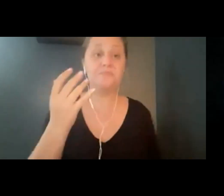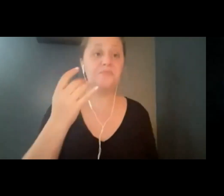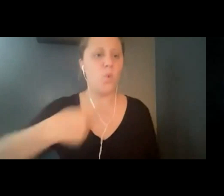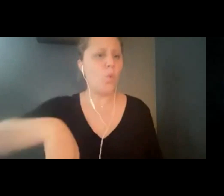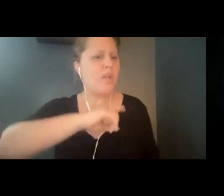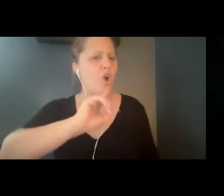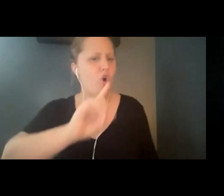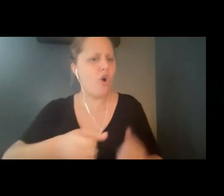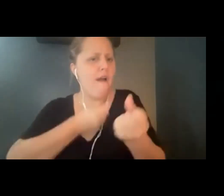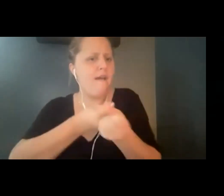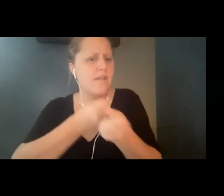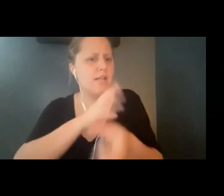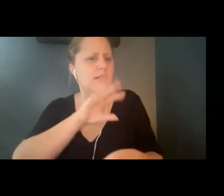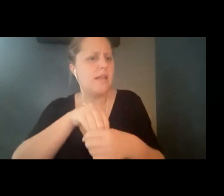in the community disabled, disability